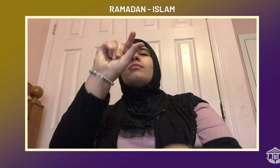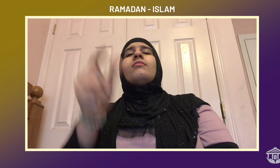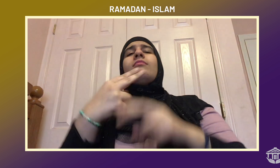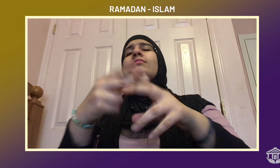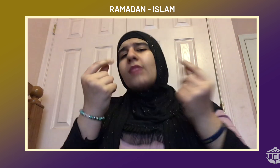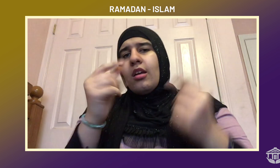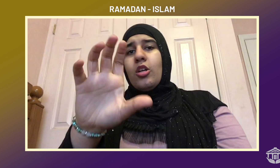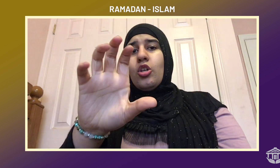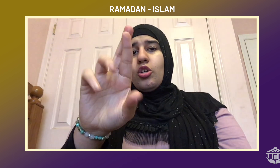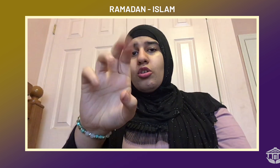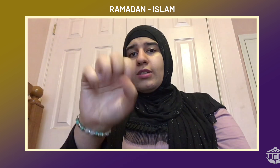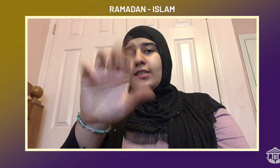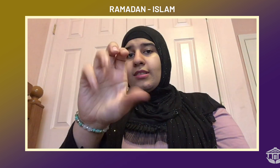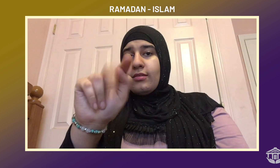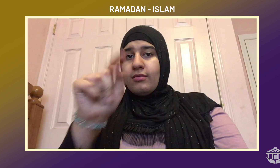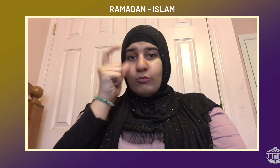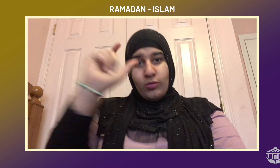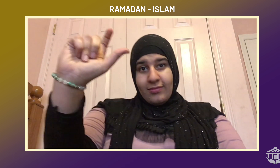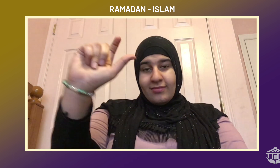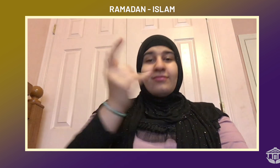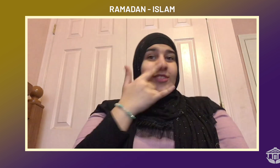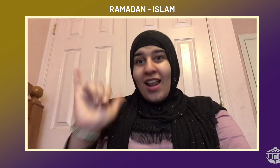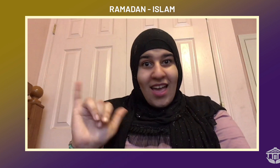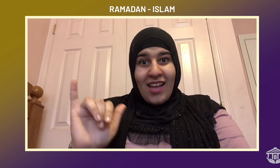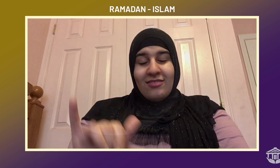for the whole month of Ramadan until we see the crescent moon again. It looks like this.